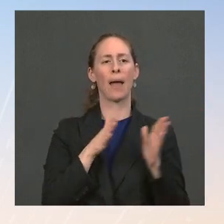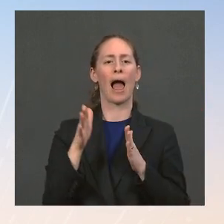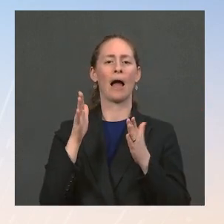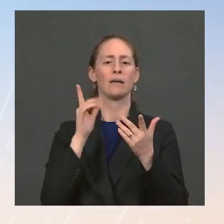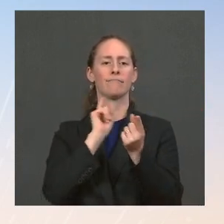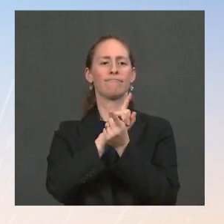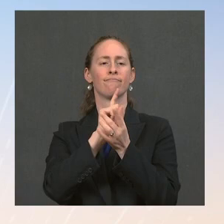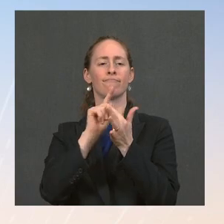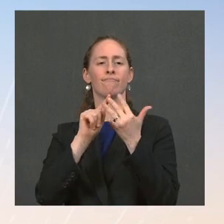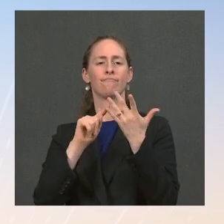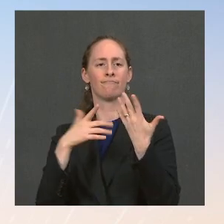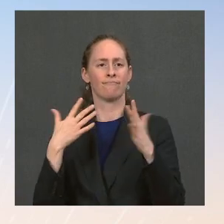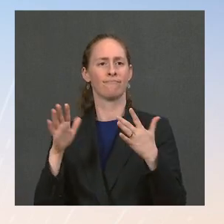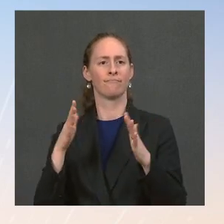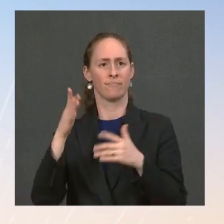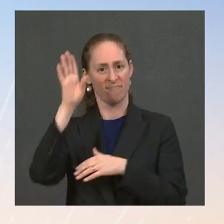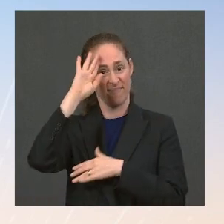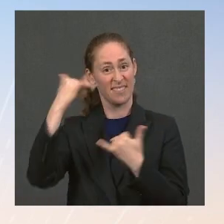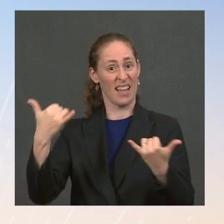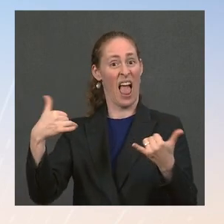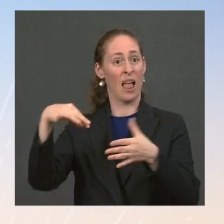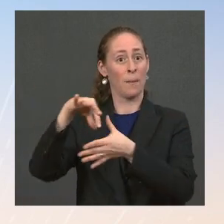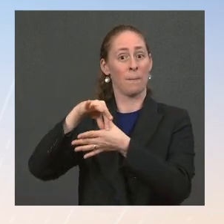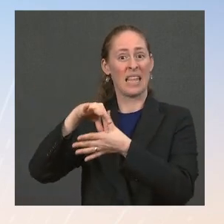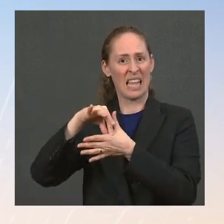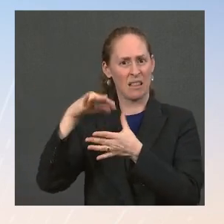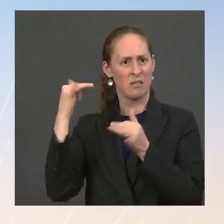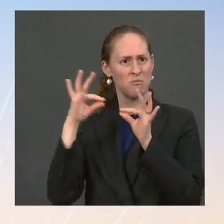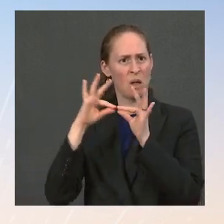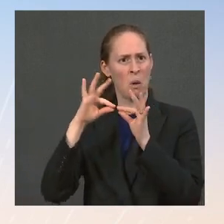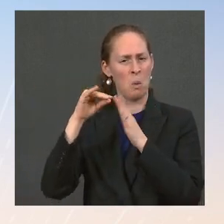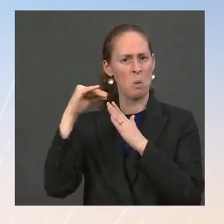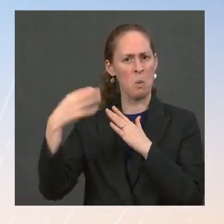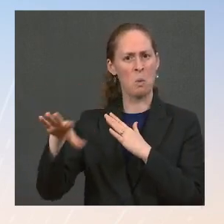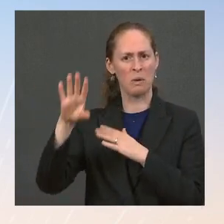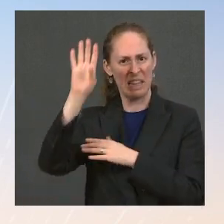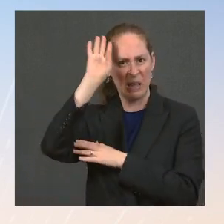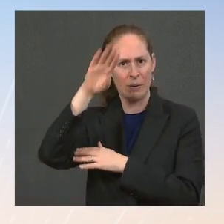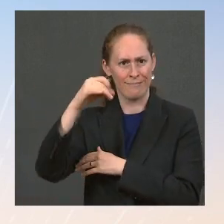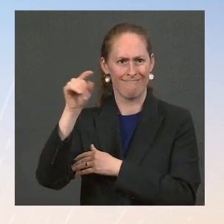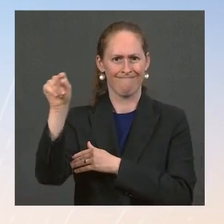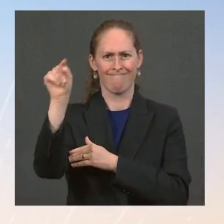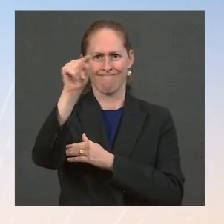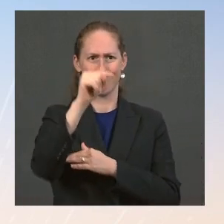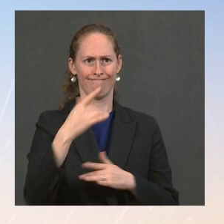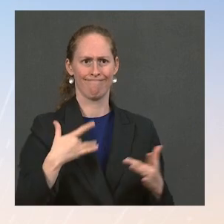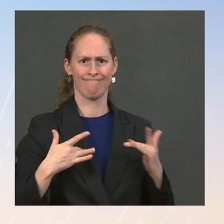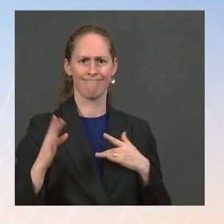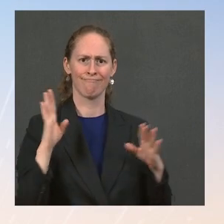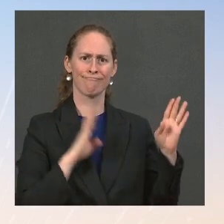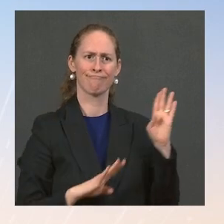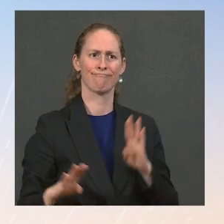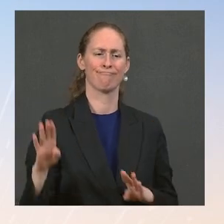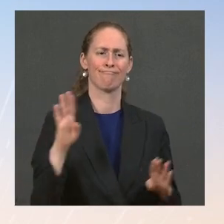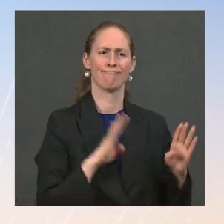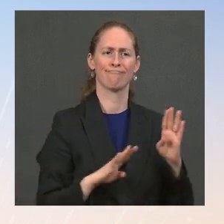which we know is of concern to the American people, we believe that the lack of competition is a huge issue here, that con- --